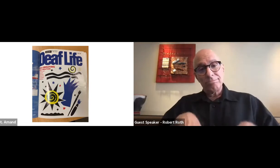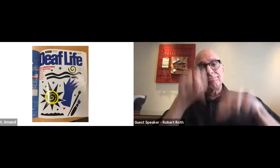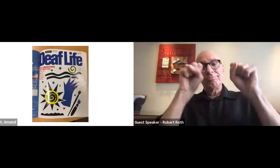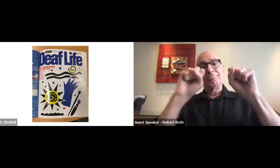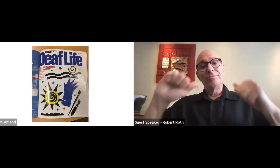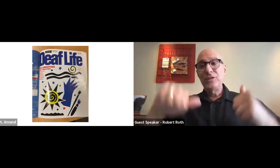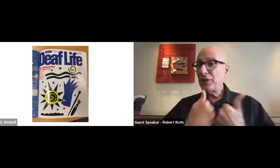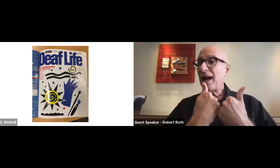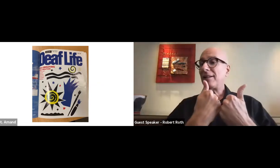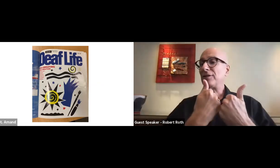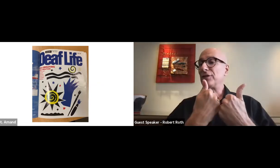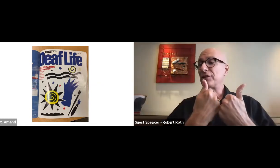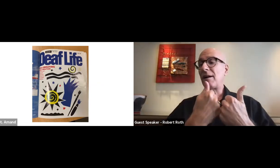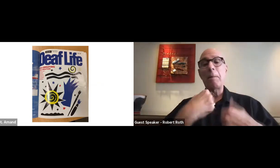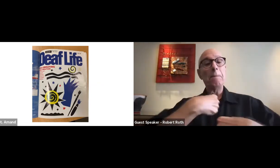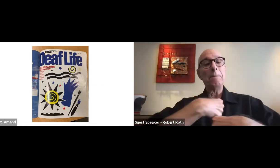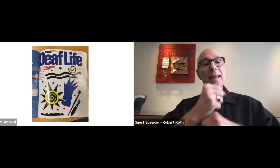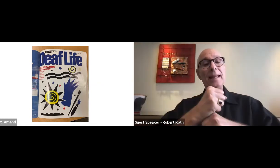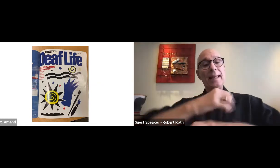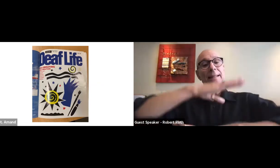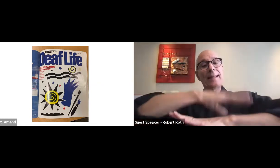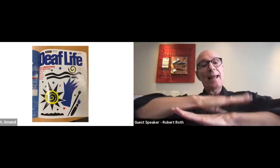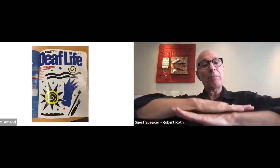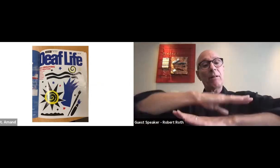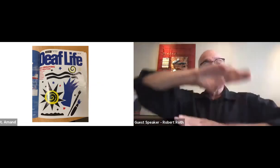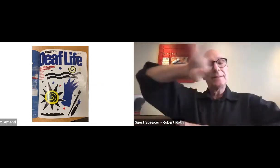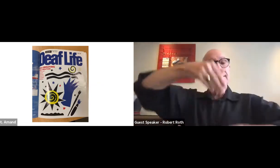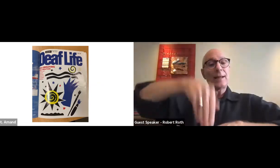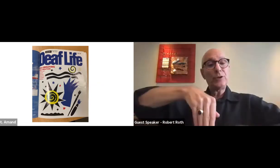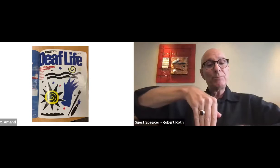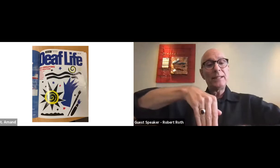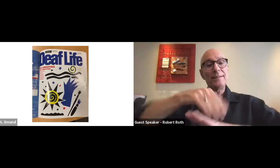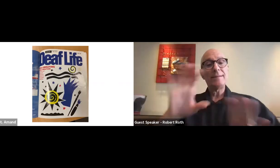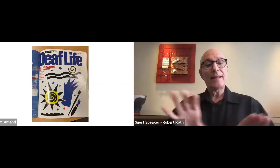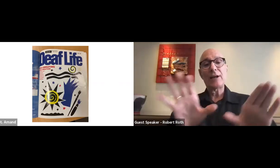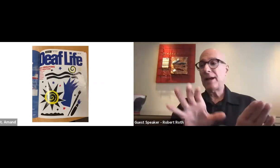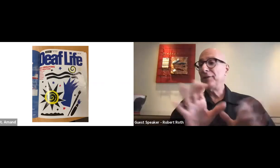And Guy took over and accepted the challenge